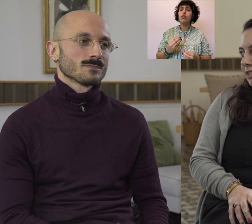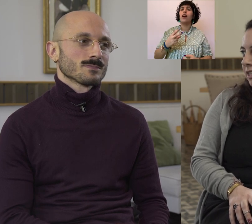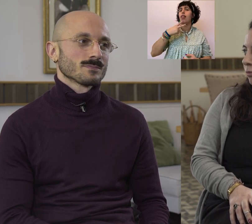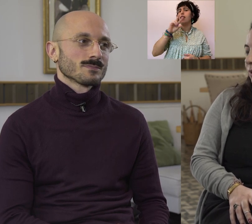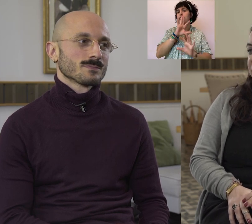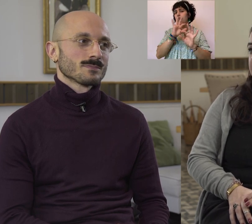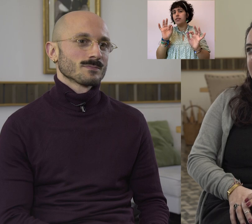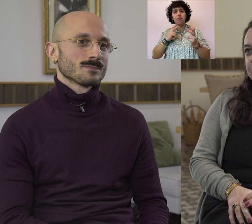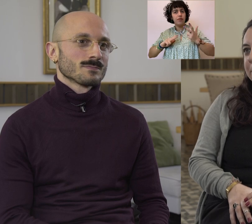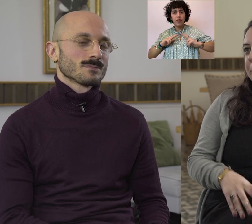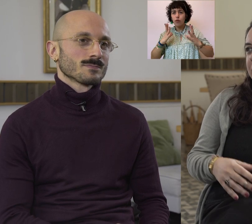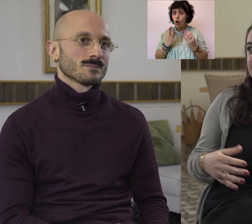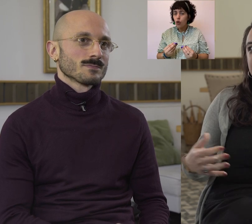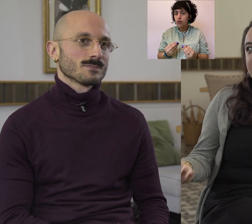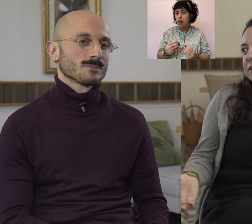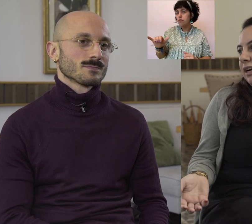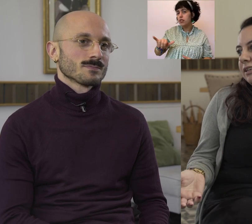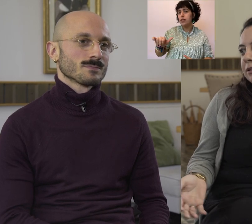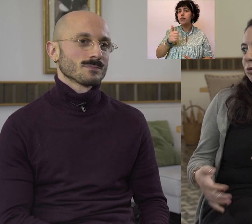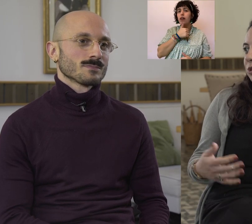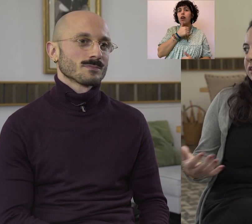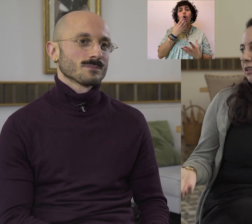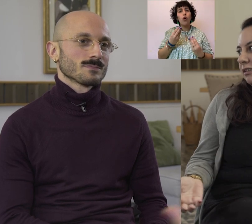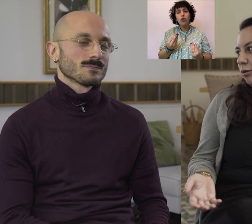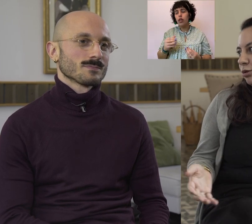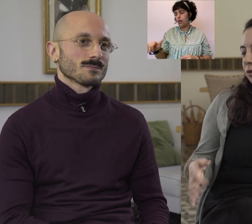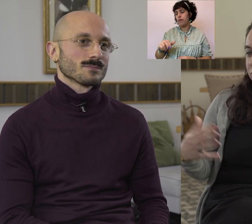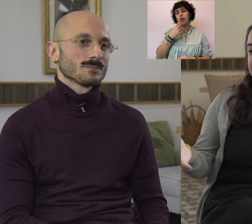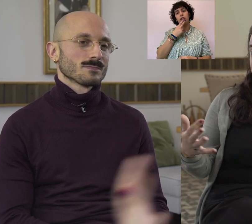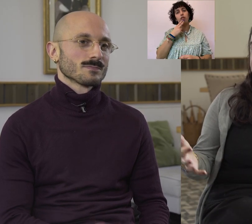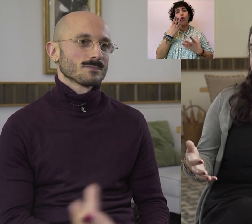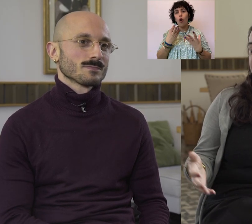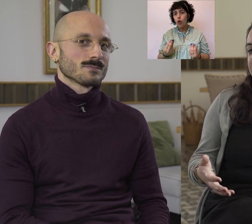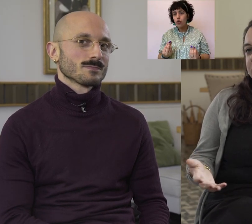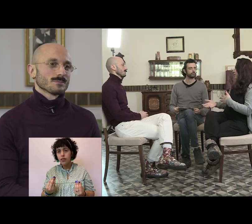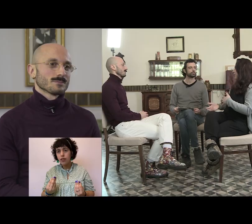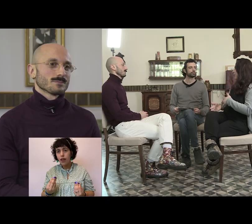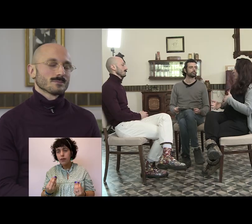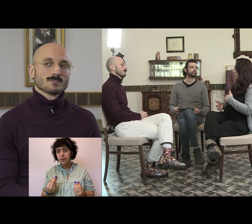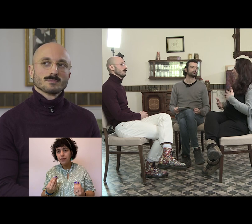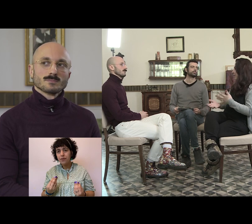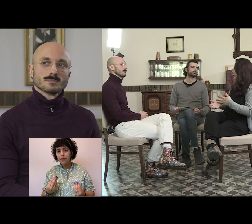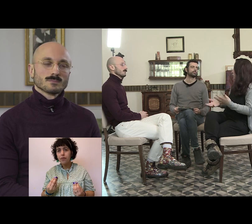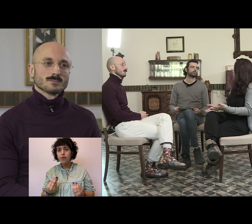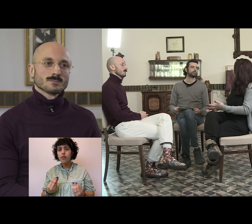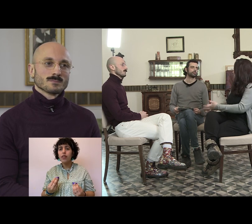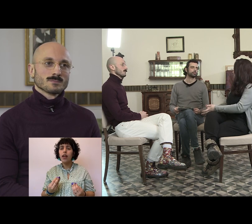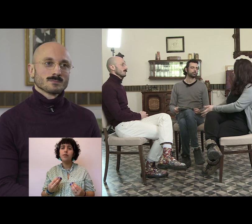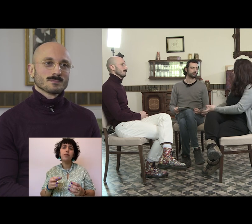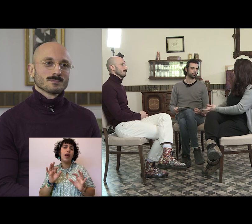Or, I don't know, whether I have a man or a woman with me somehow all my performances are open to criticism according to them.